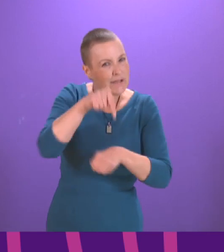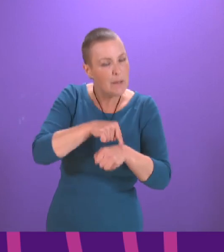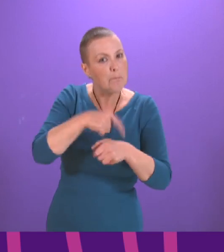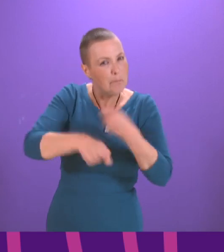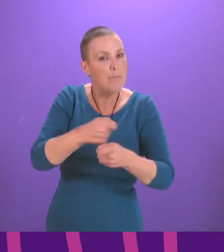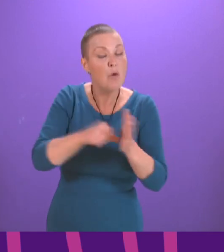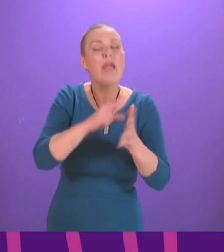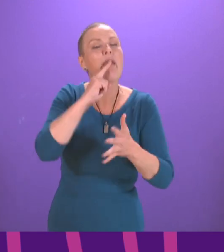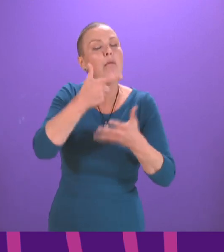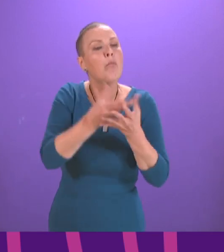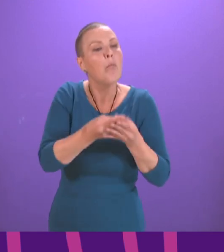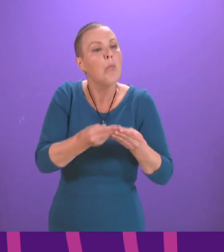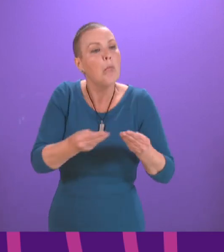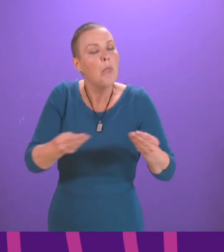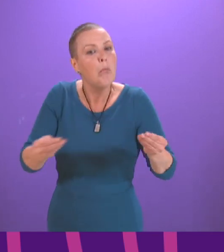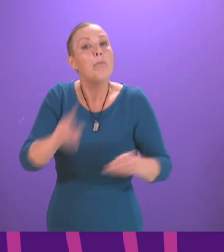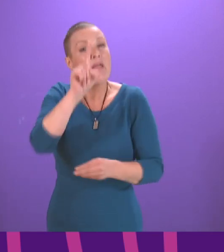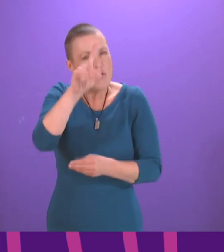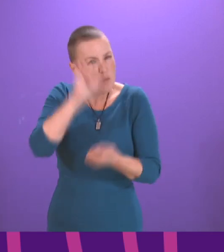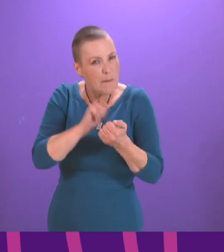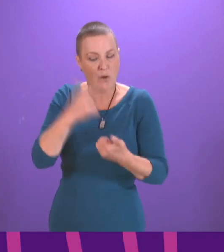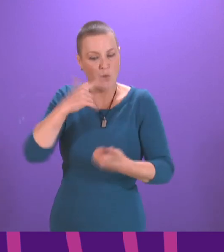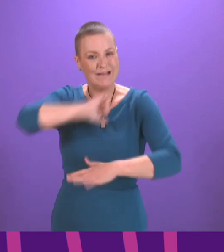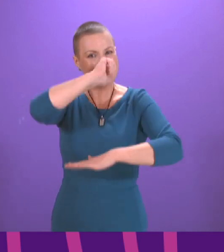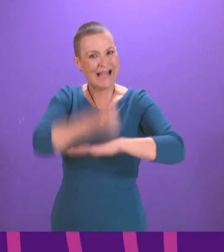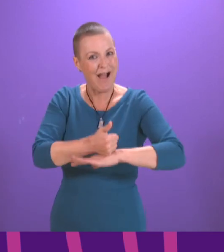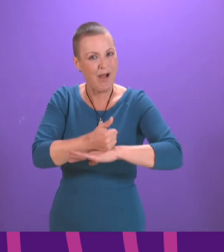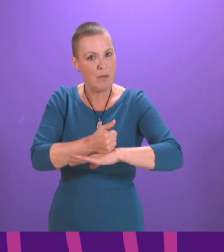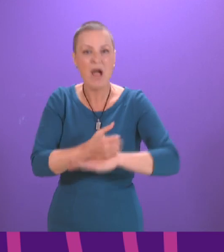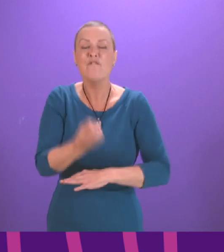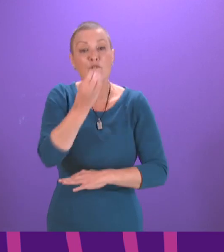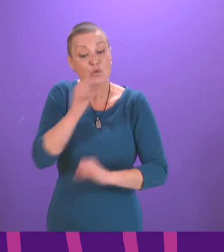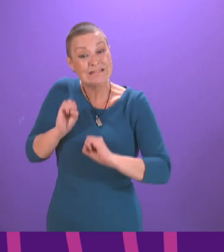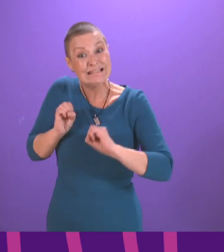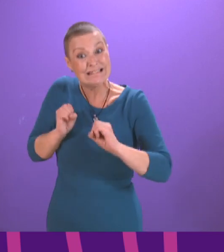eased, although we also took action to set up a specific food delivery service for people